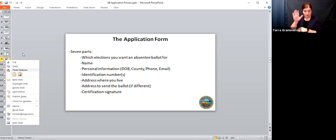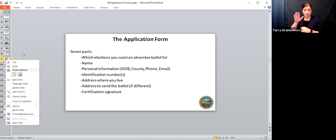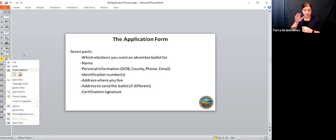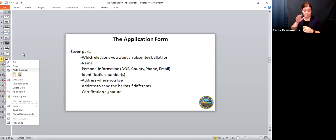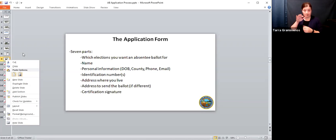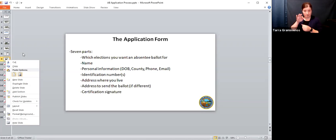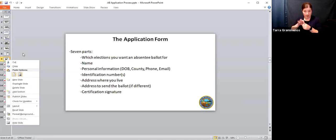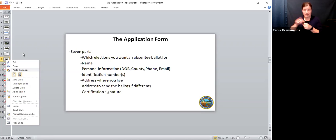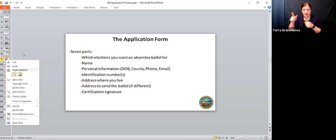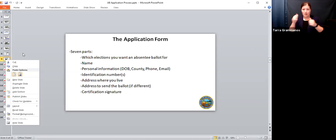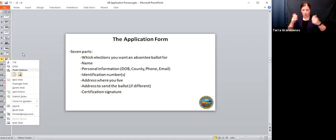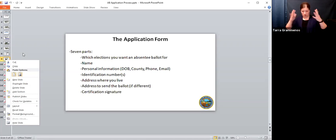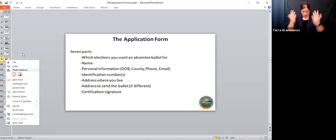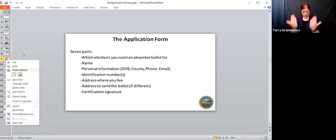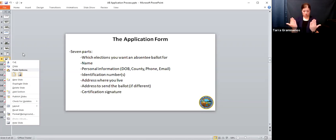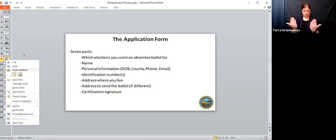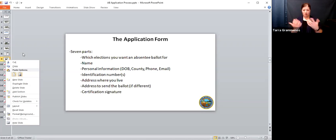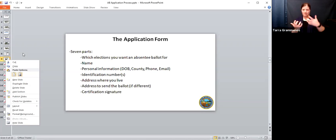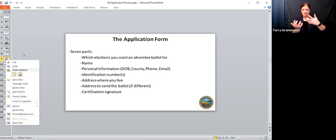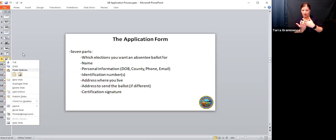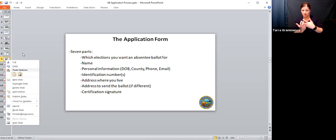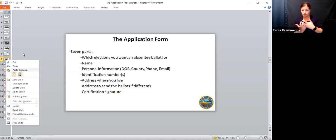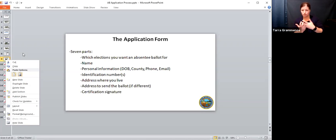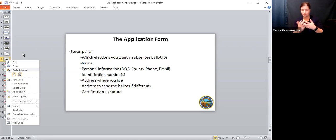match the number you put on your ballot, on the